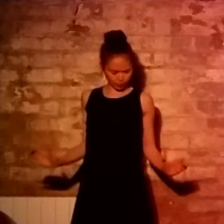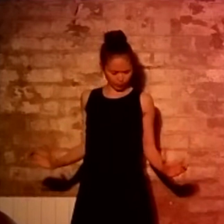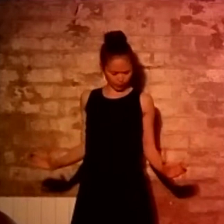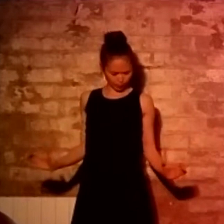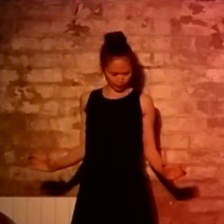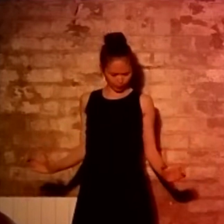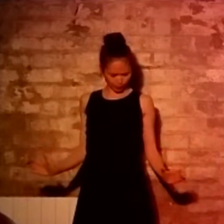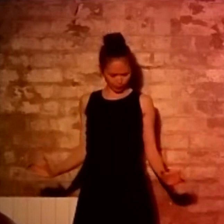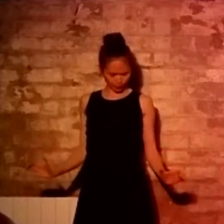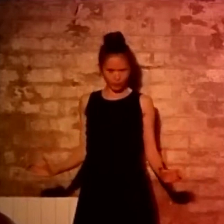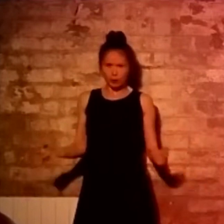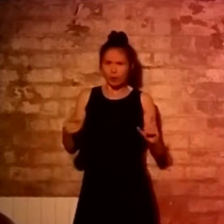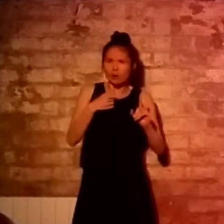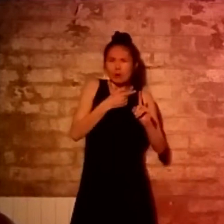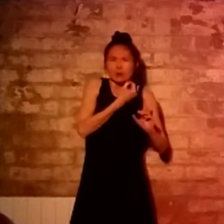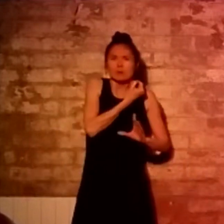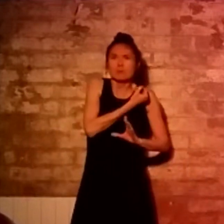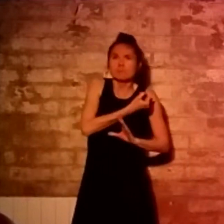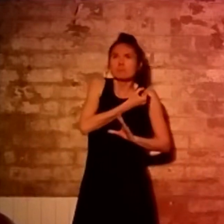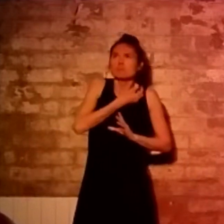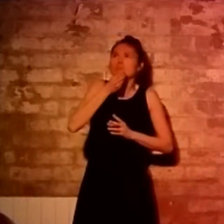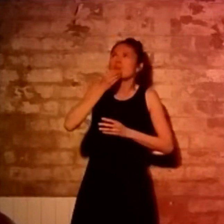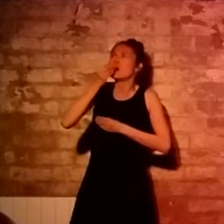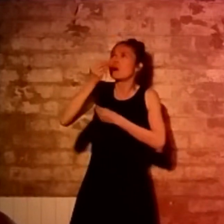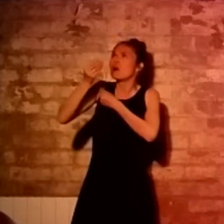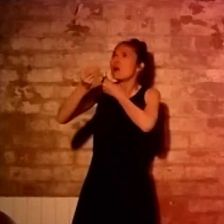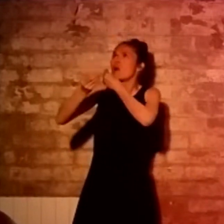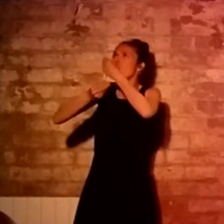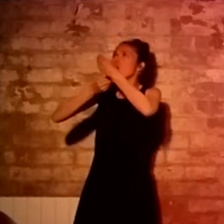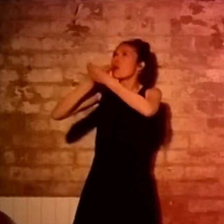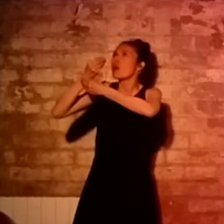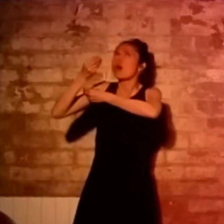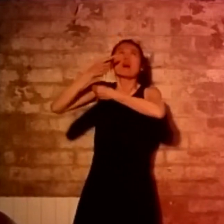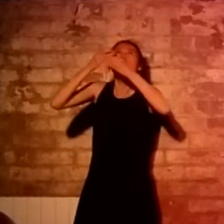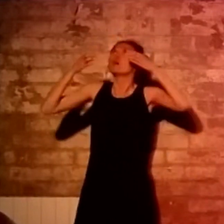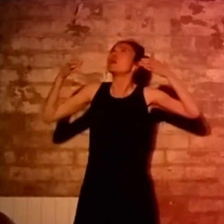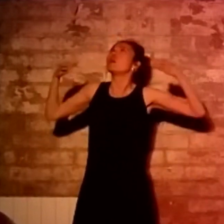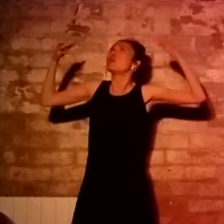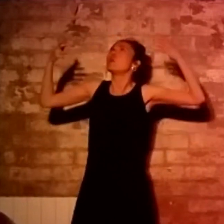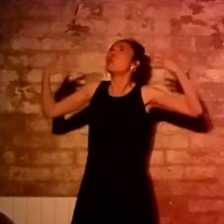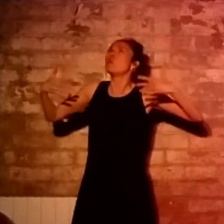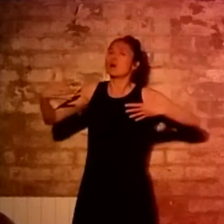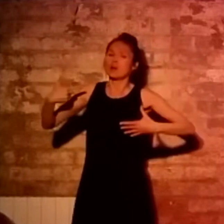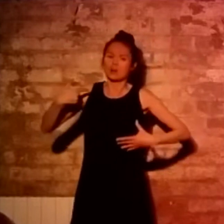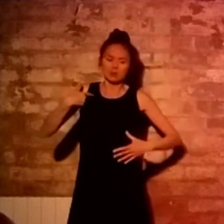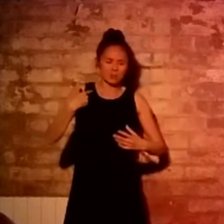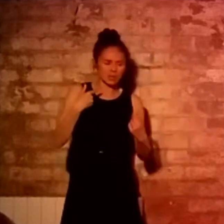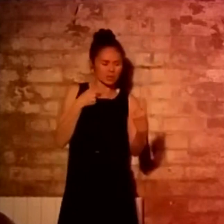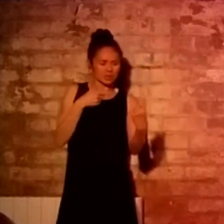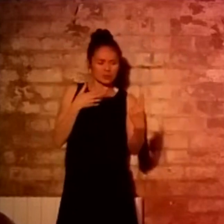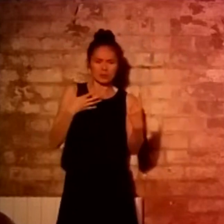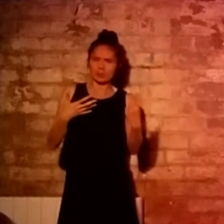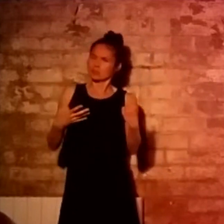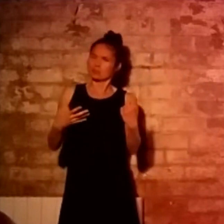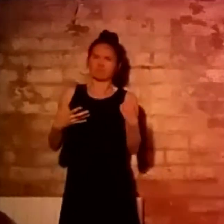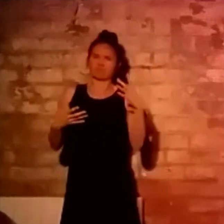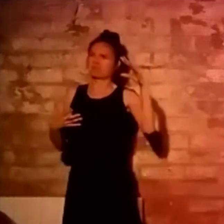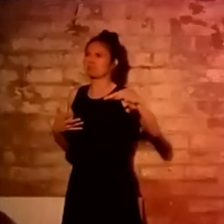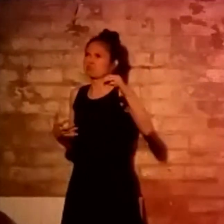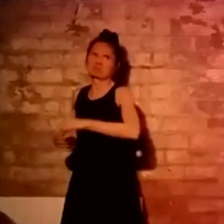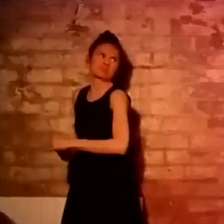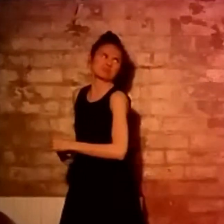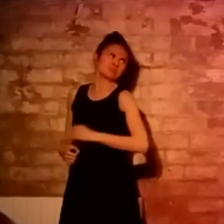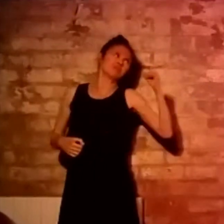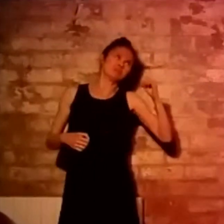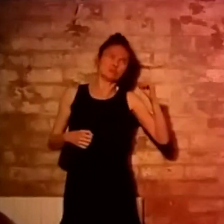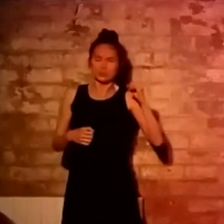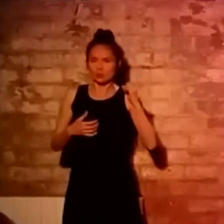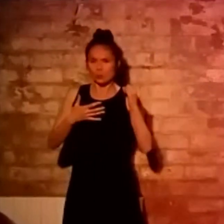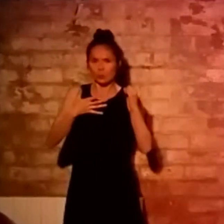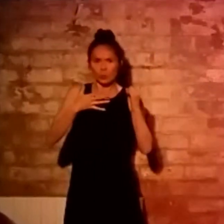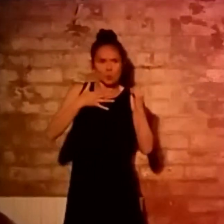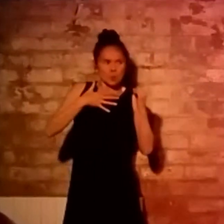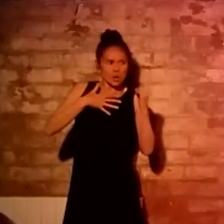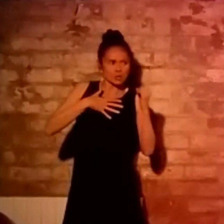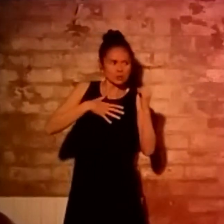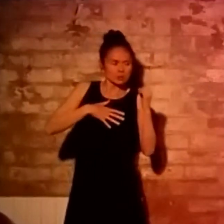Spoke he with such obsequious veneration, t’was all I could do not to bash his skull against these walls.